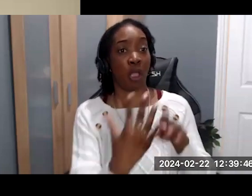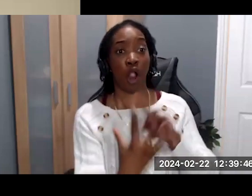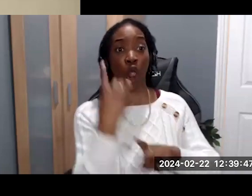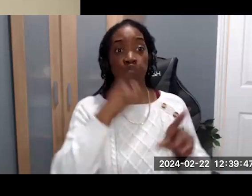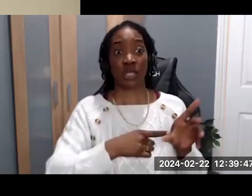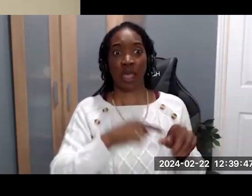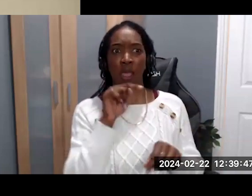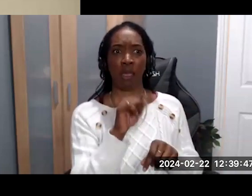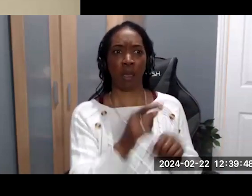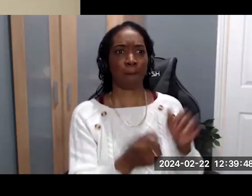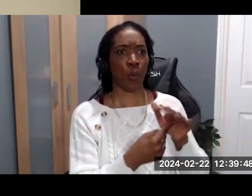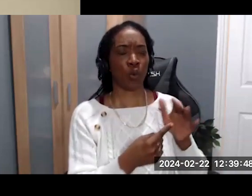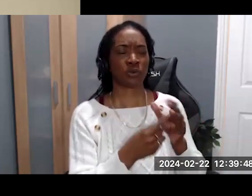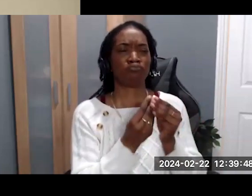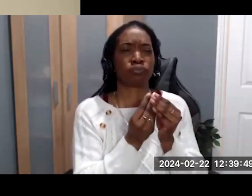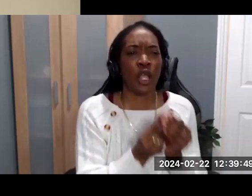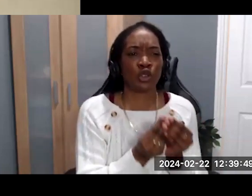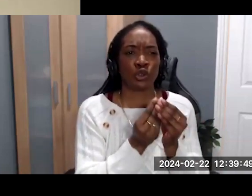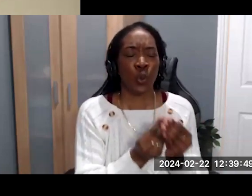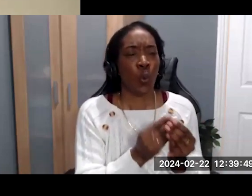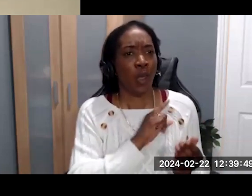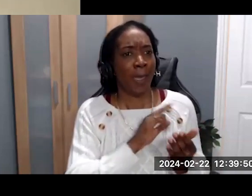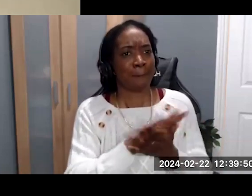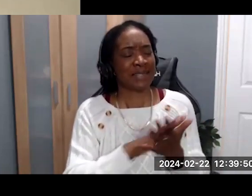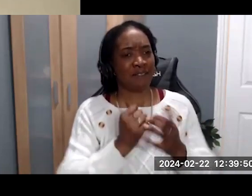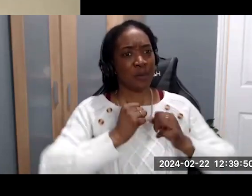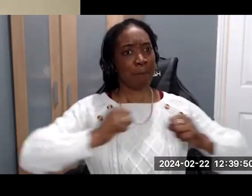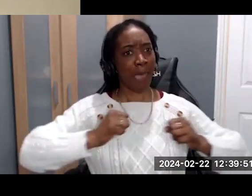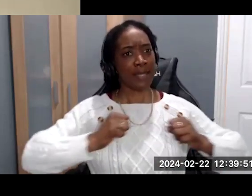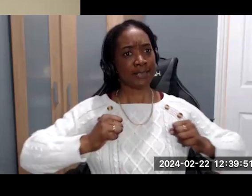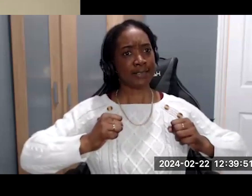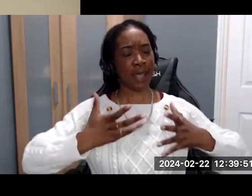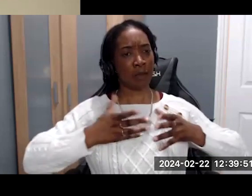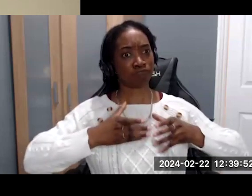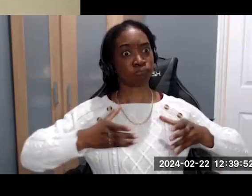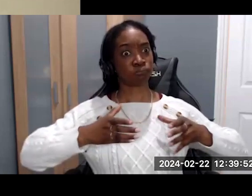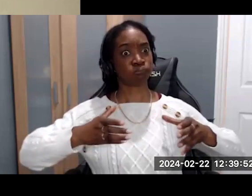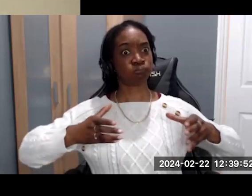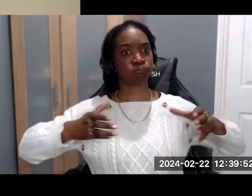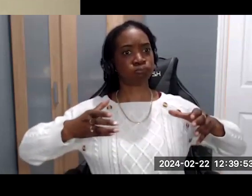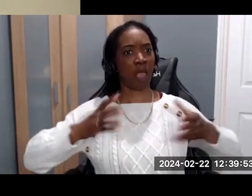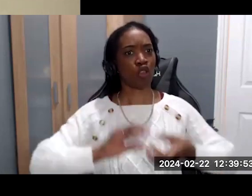important it was precious because it made room for me to expand and deepen deepen a creative process